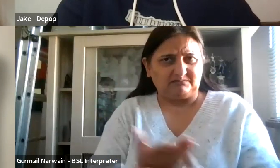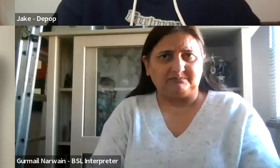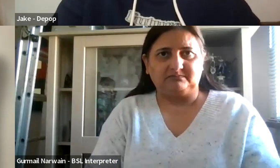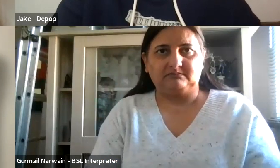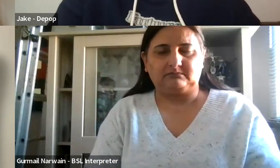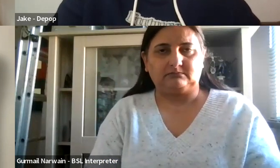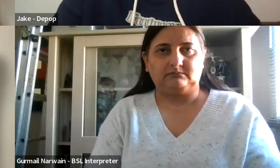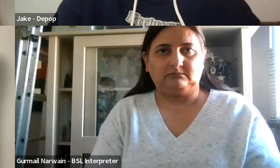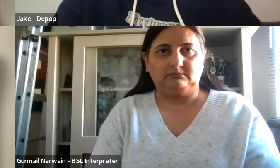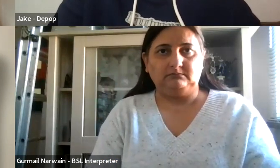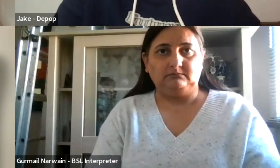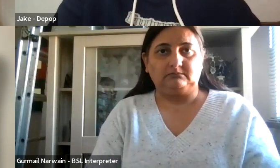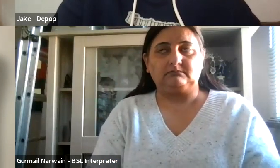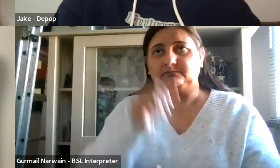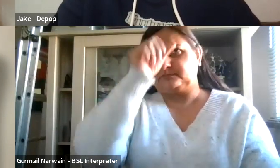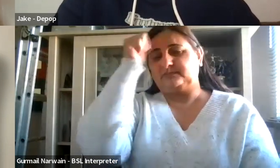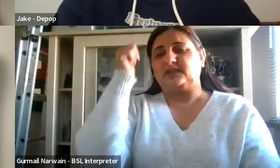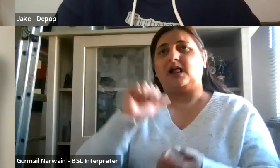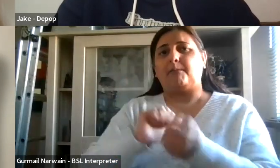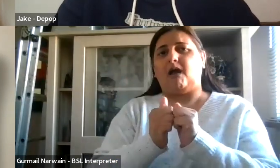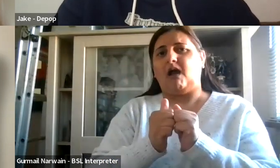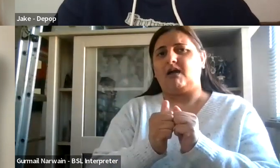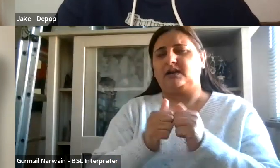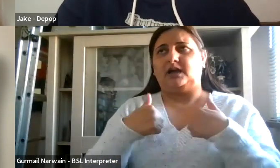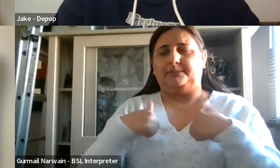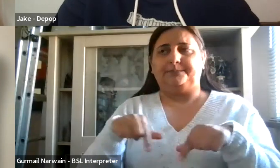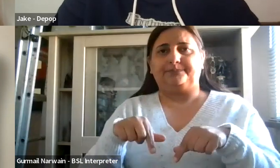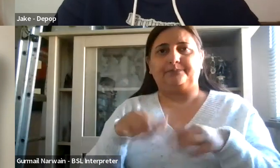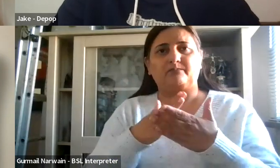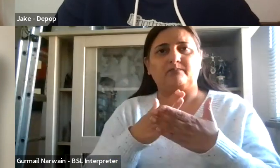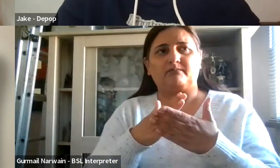From a talent partnering side we try to keep as close to our candidates Yeah, I mean, from a kind of partnering side, we really try and keep as close to our candidates